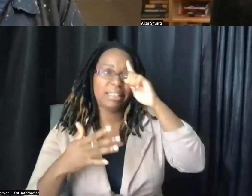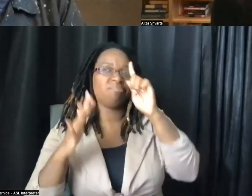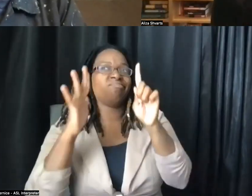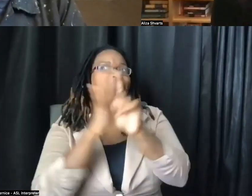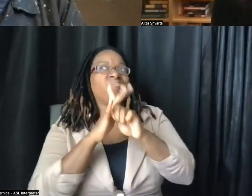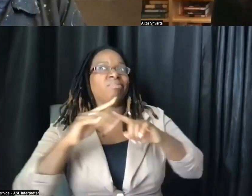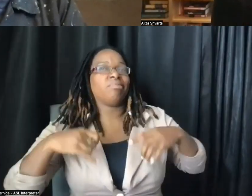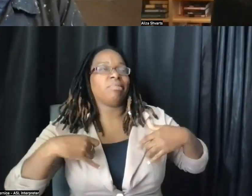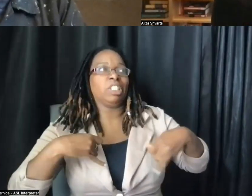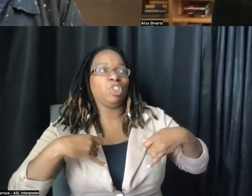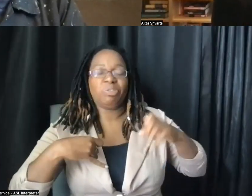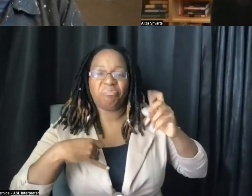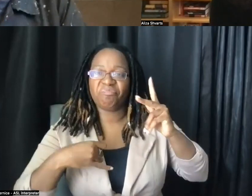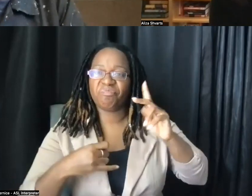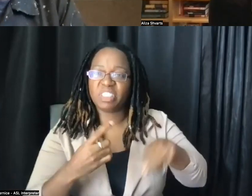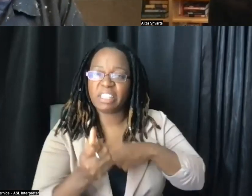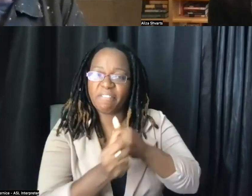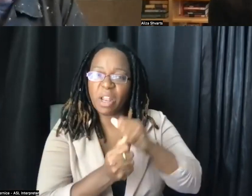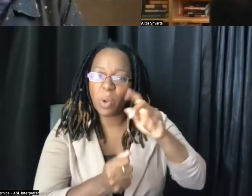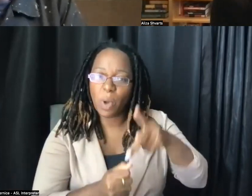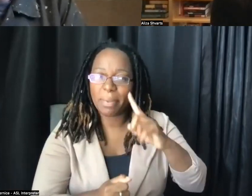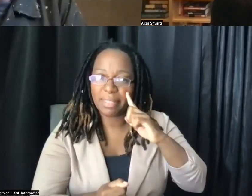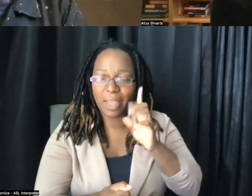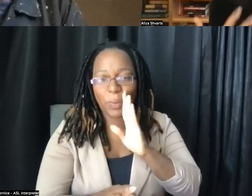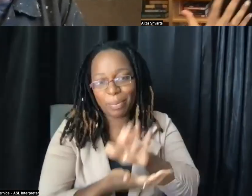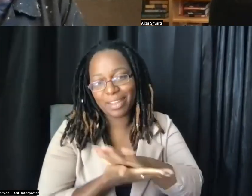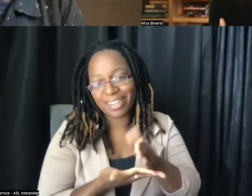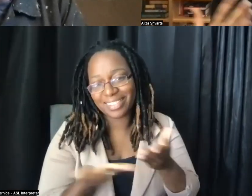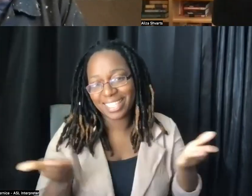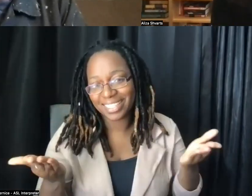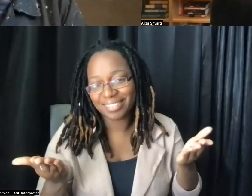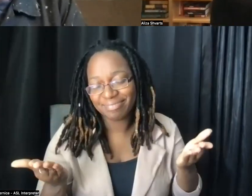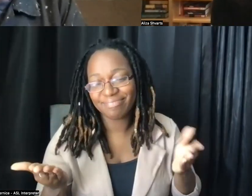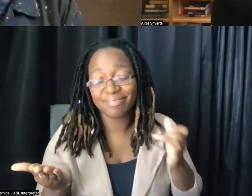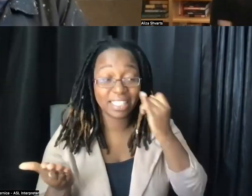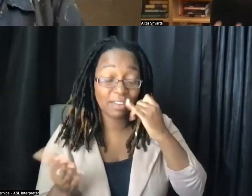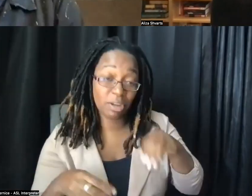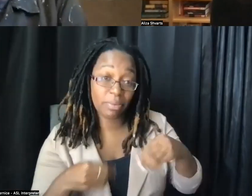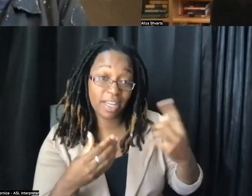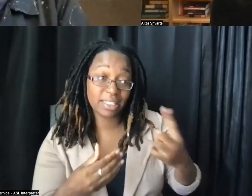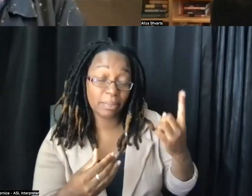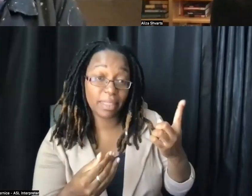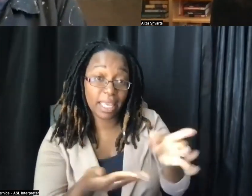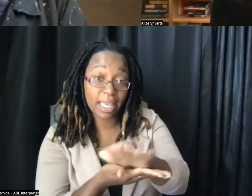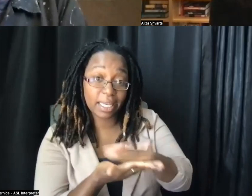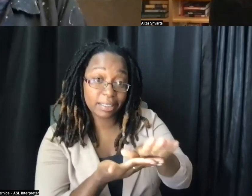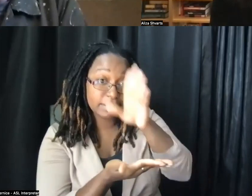important for me to remember. It is nice to be asked to lunch or coffee! It is nice that someone wants